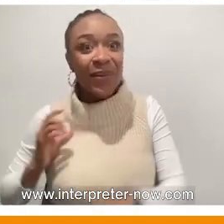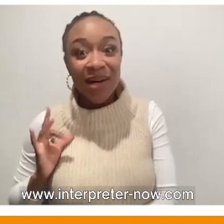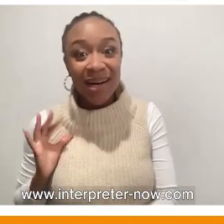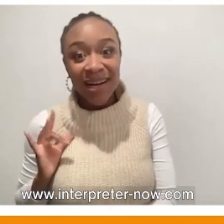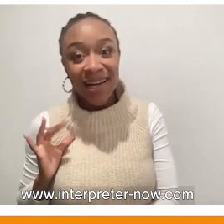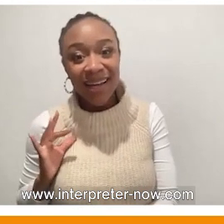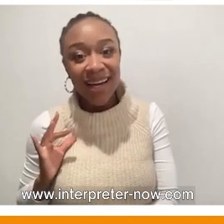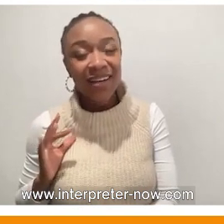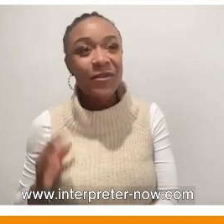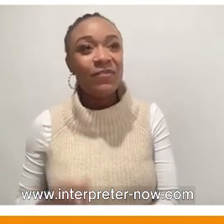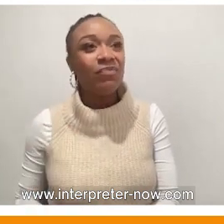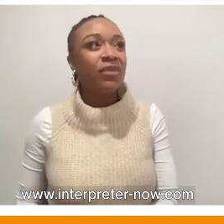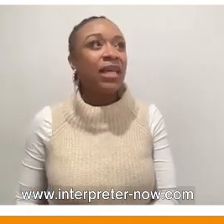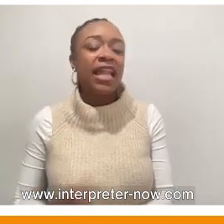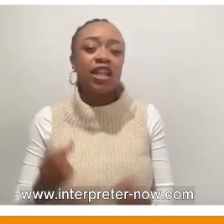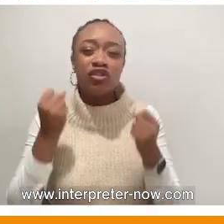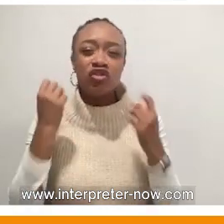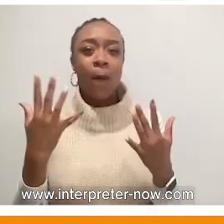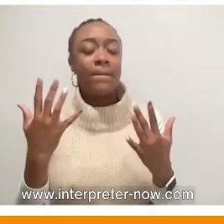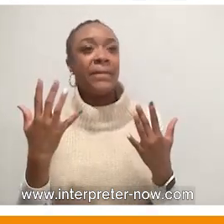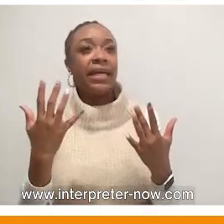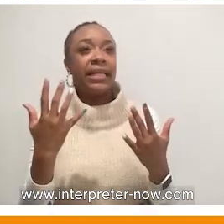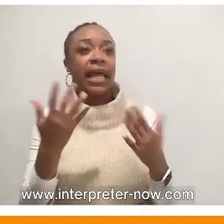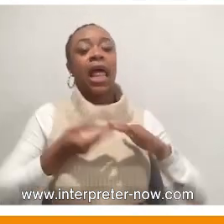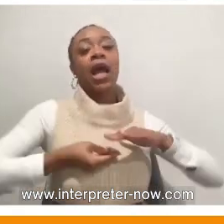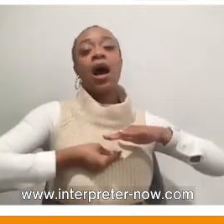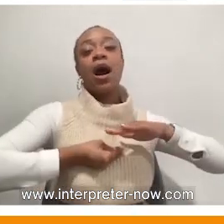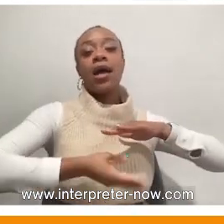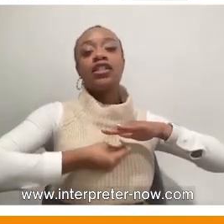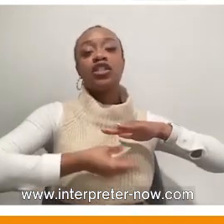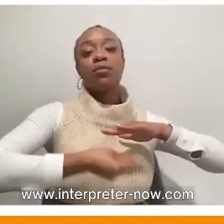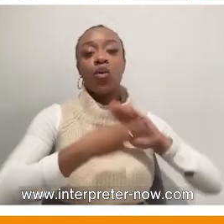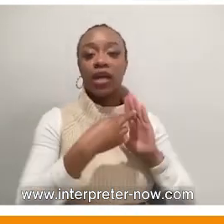For example, there's so many unspoken rules when it comes to professionalism.